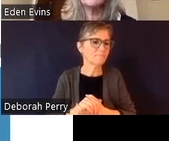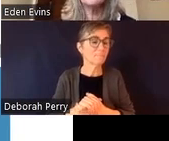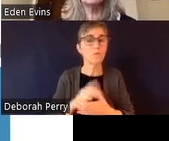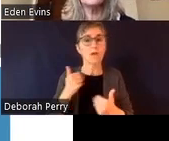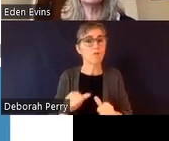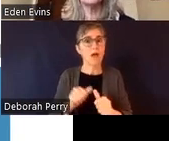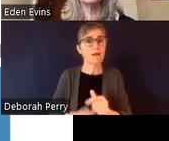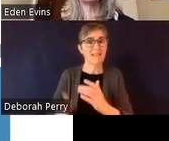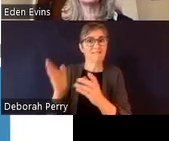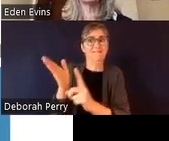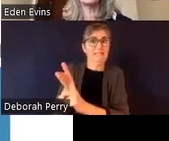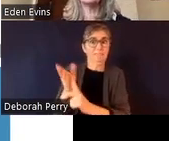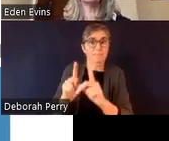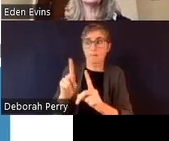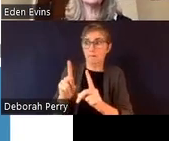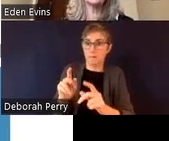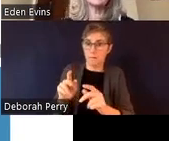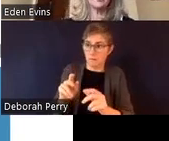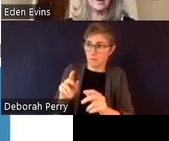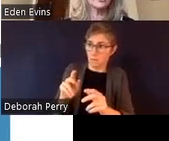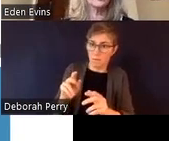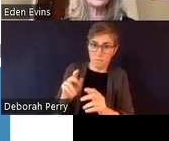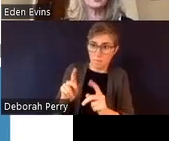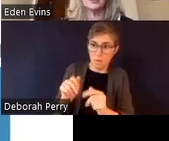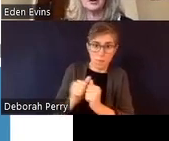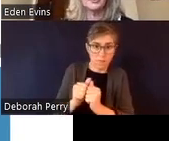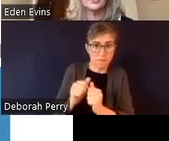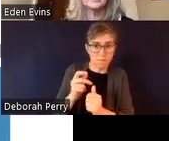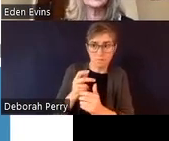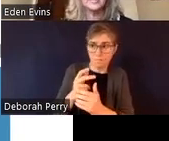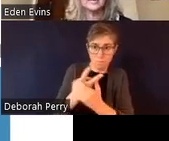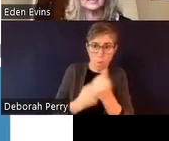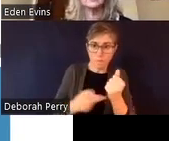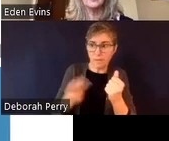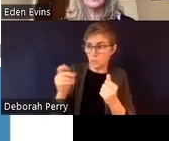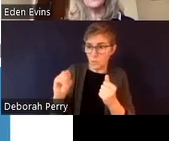that people with both disorders can be included in trials with good results. They can stay in and we